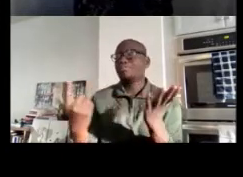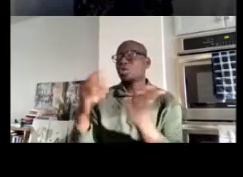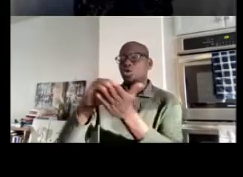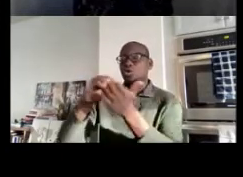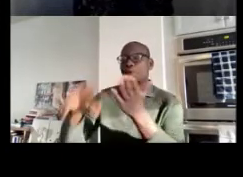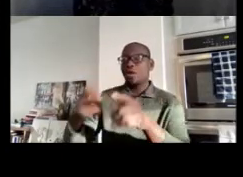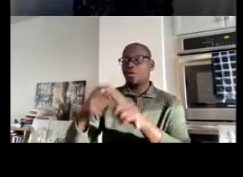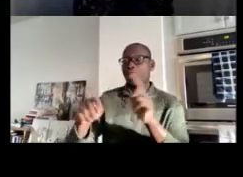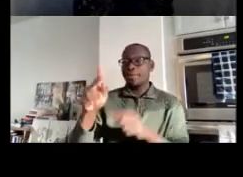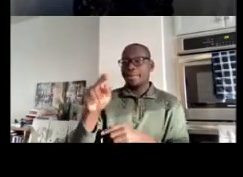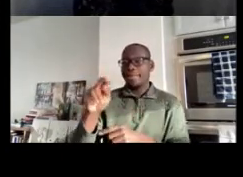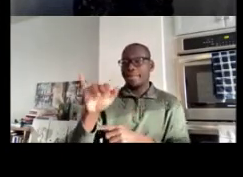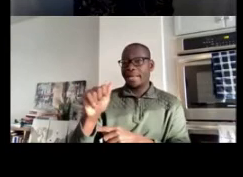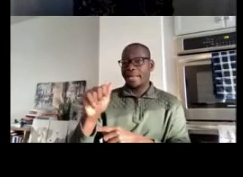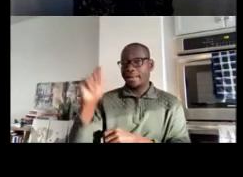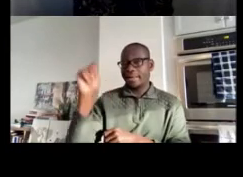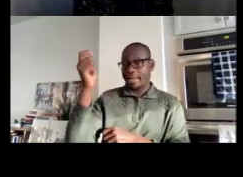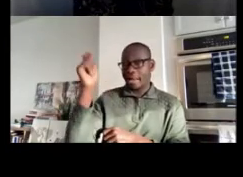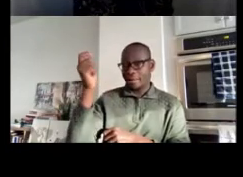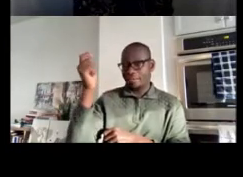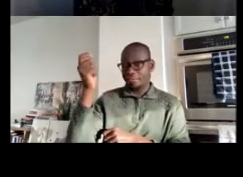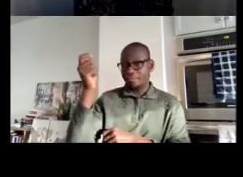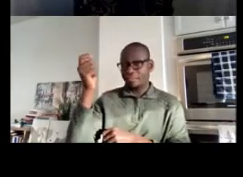And just for one example, a student who is from Kenya,